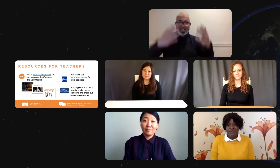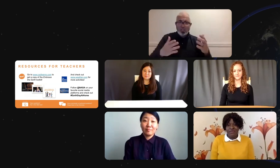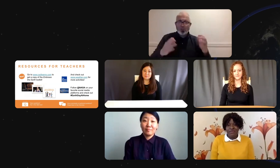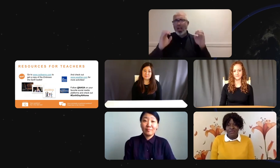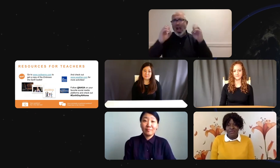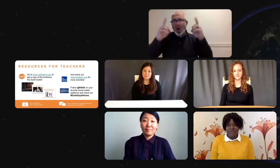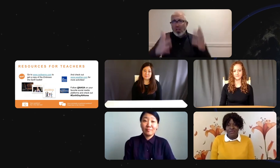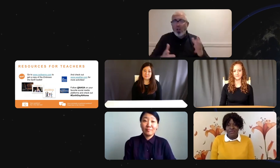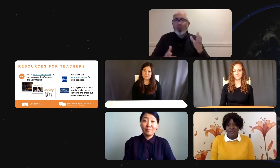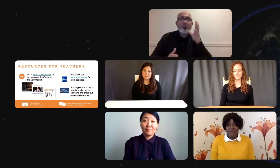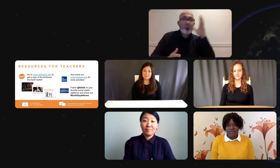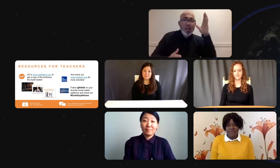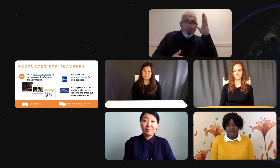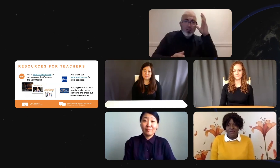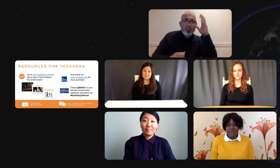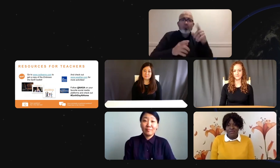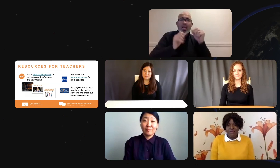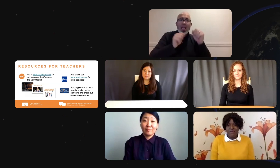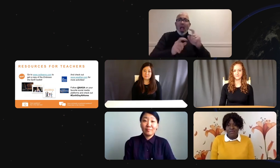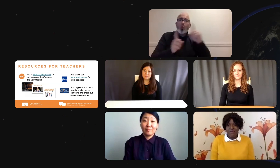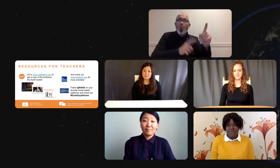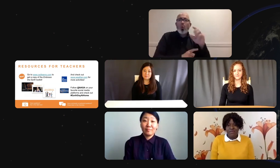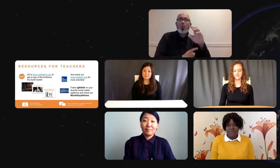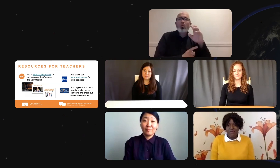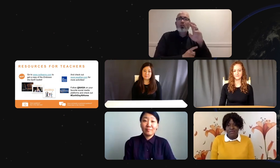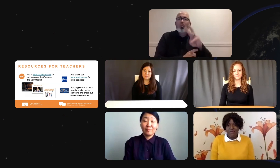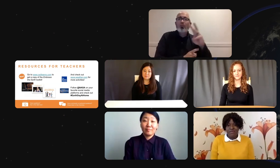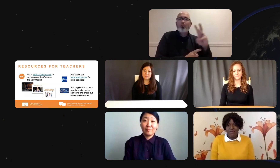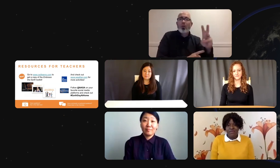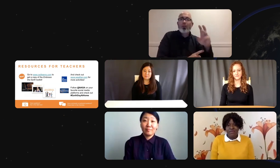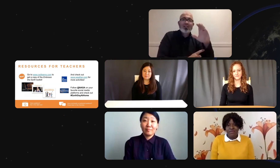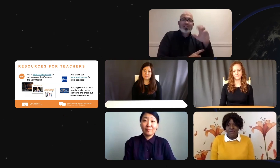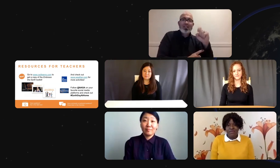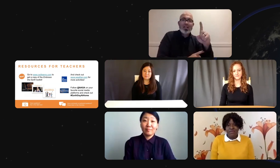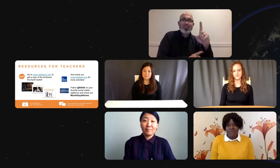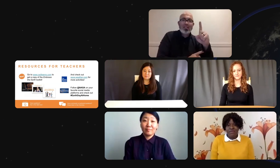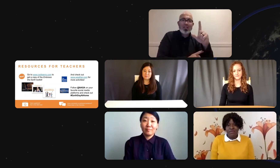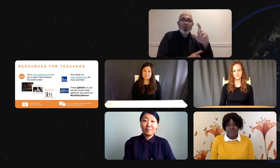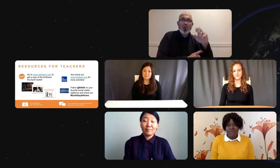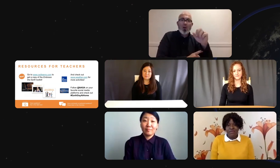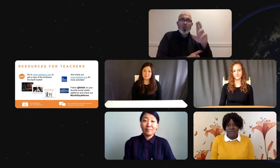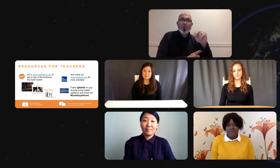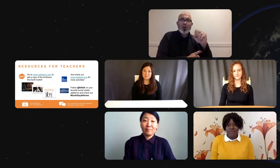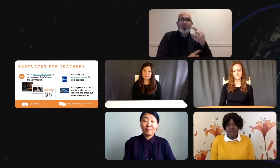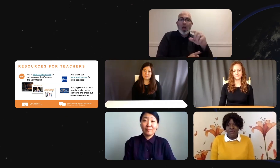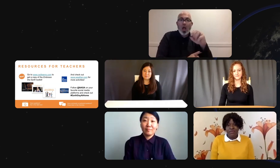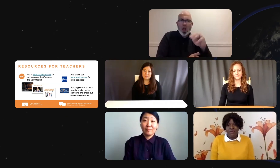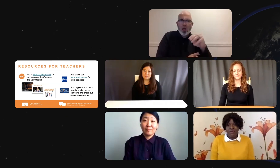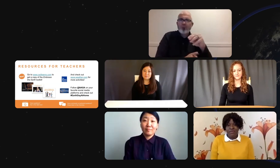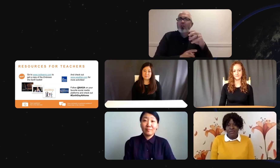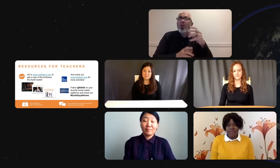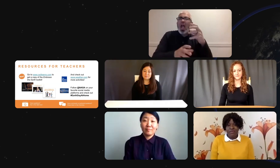These resources are for teachers, educators, and parents. Visit csdlearns.com.